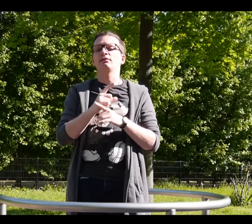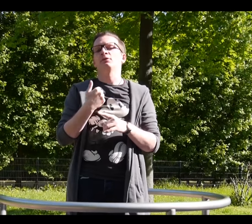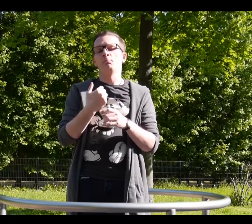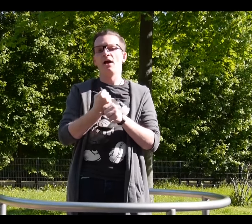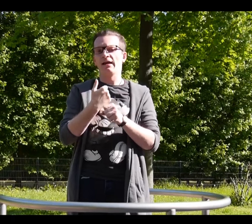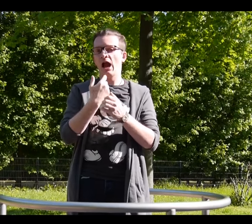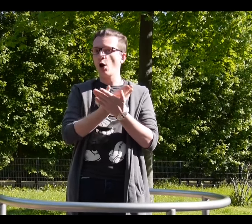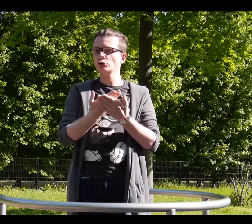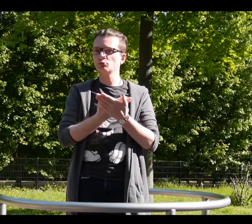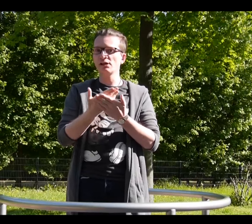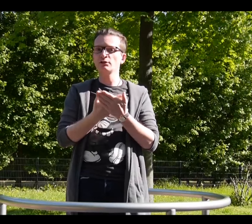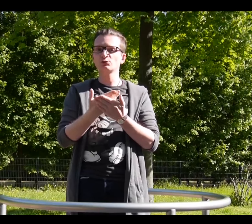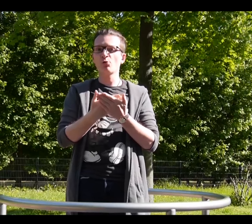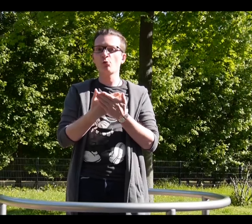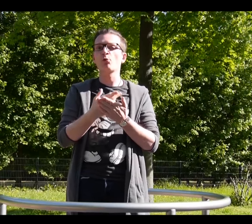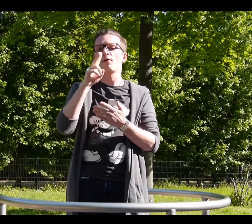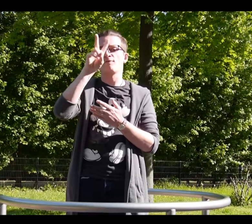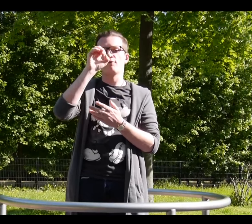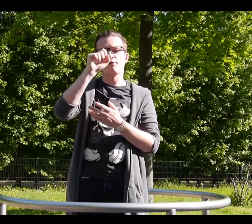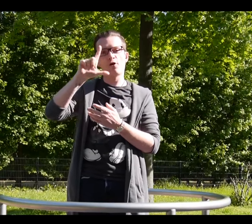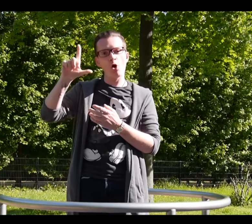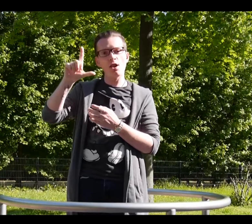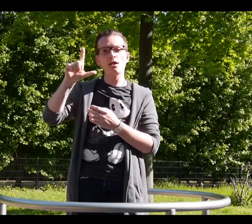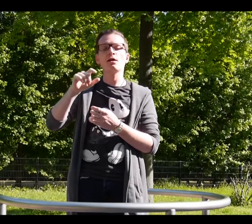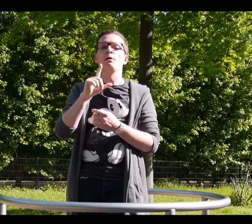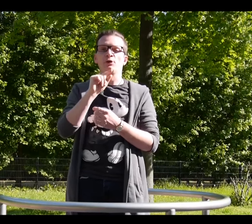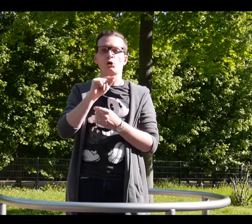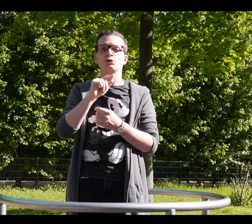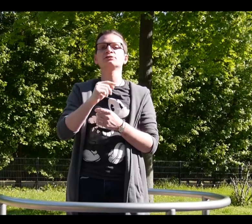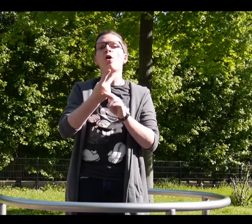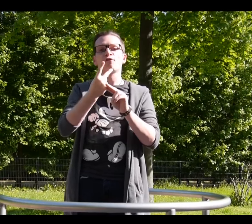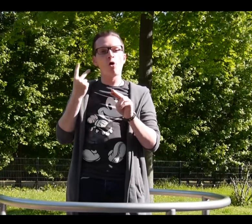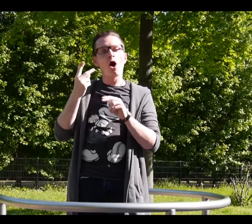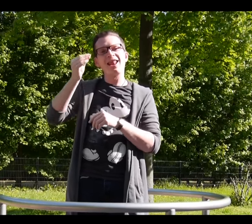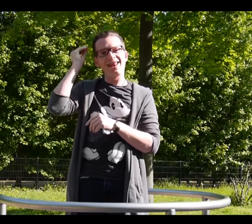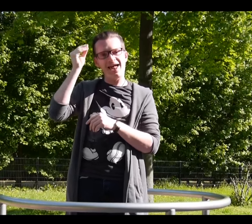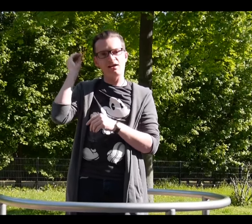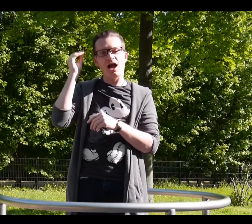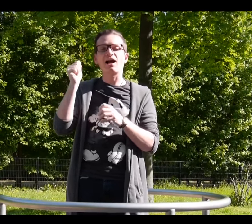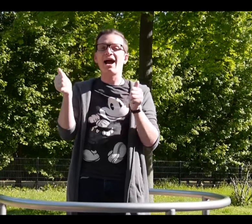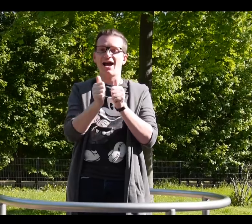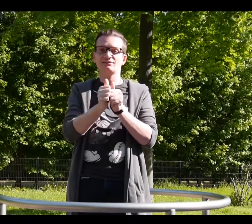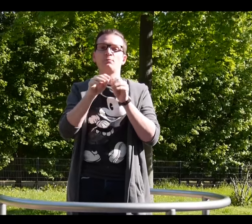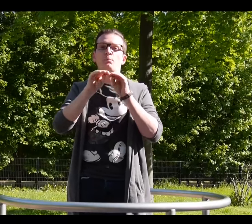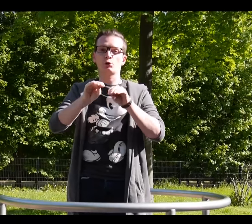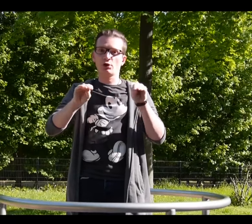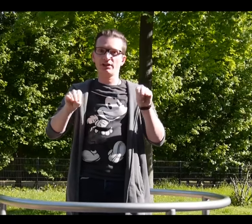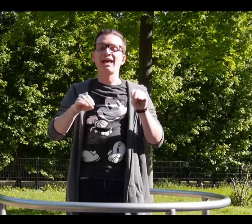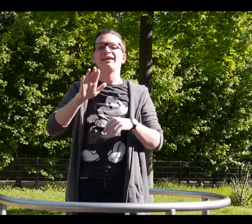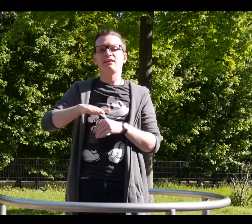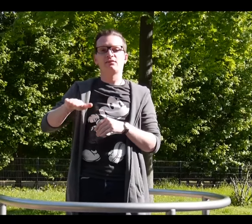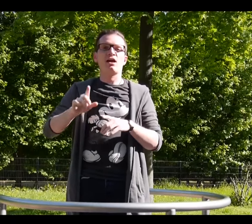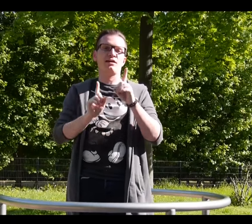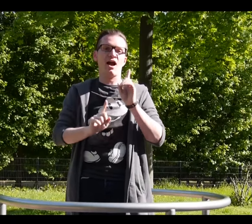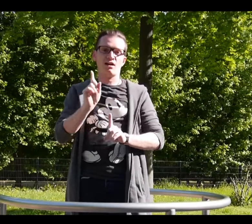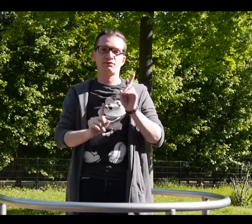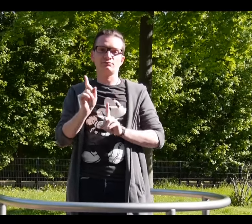At the moment, I'm attending a preparatory course for Kindergarten assistance pedagogy.